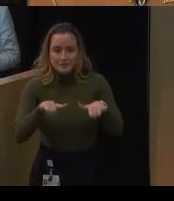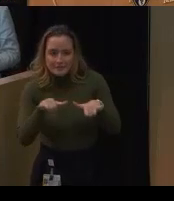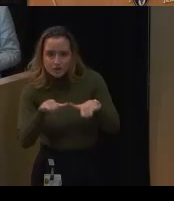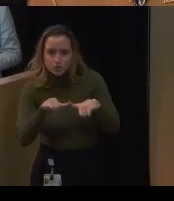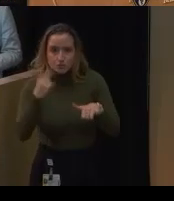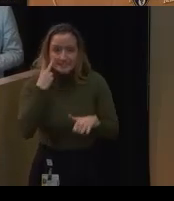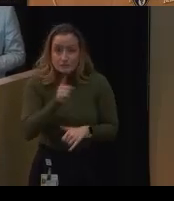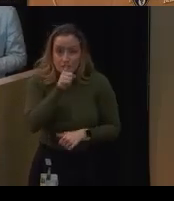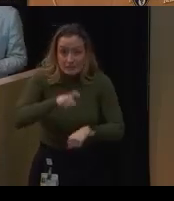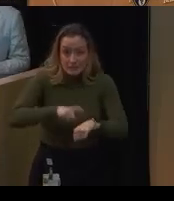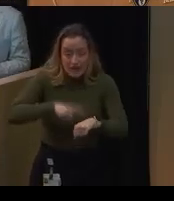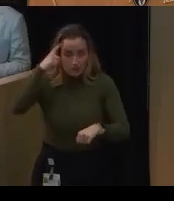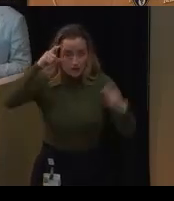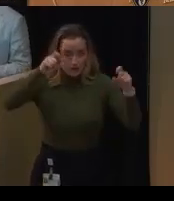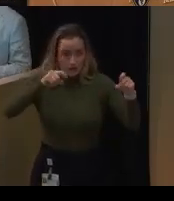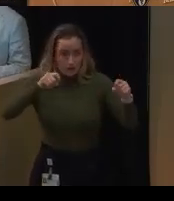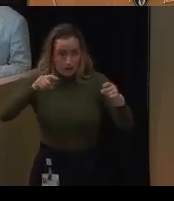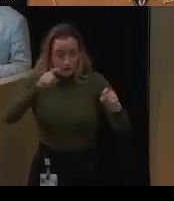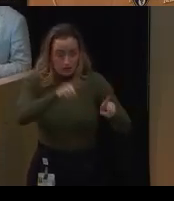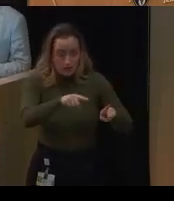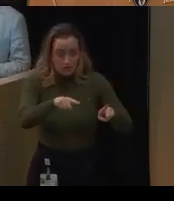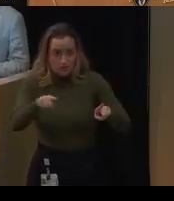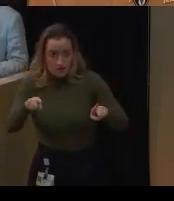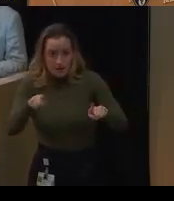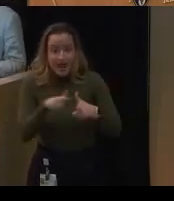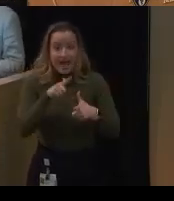in real time and then presented back to participants in the form of neurofeedback